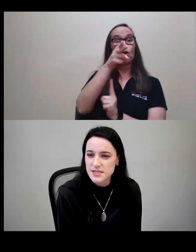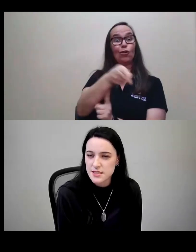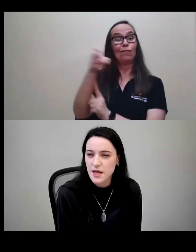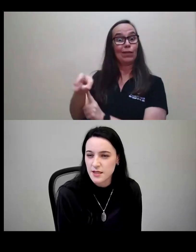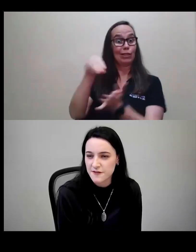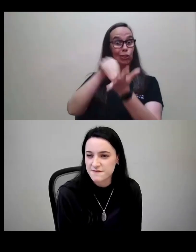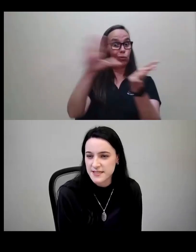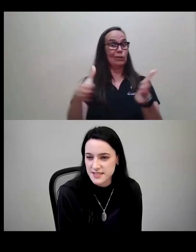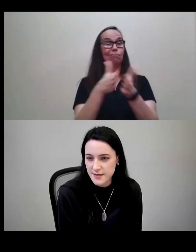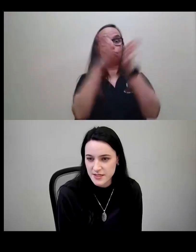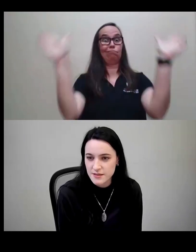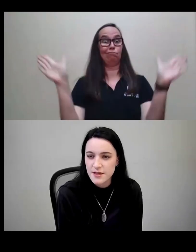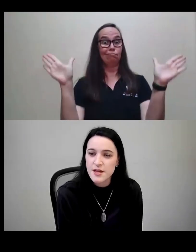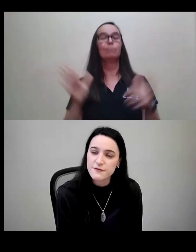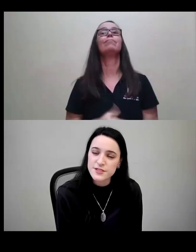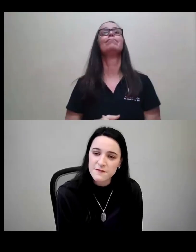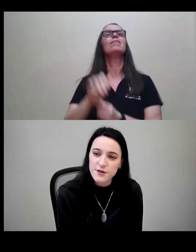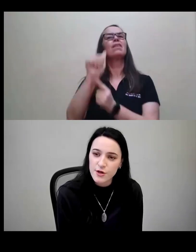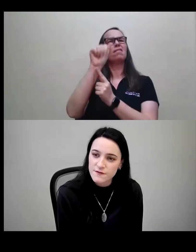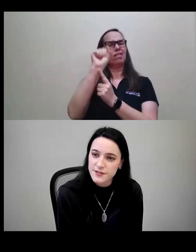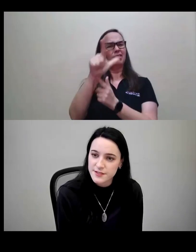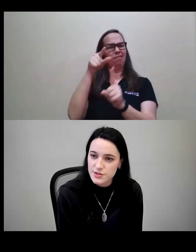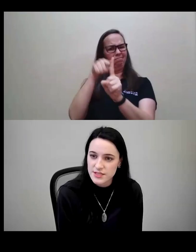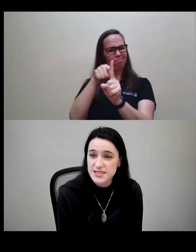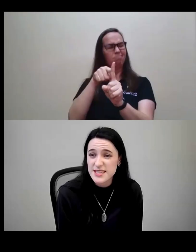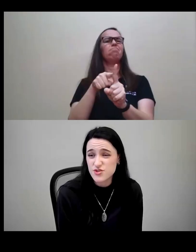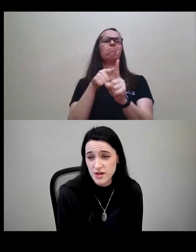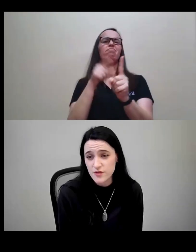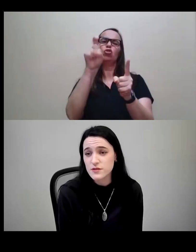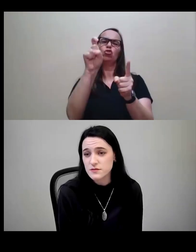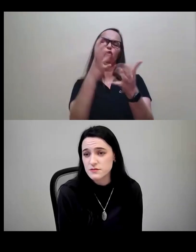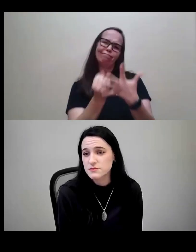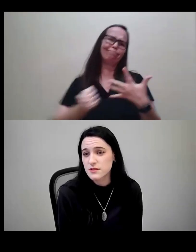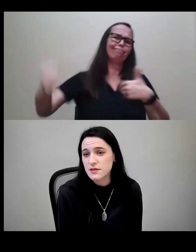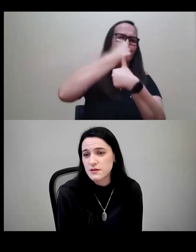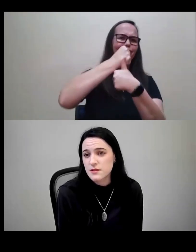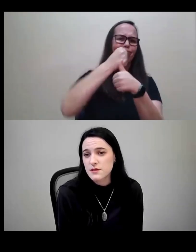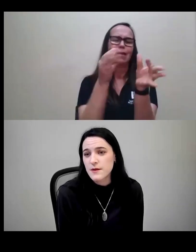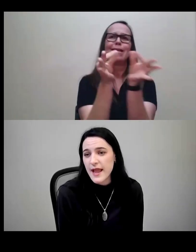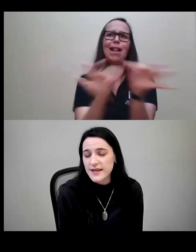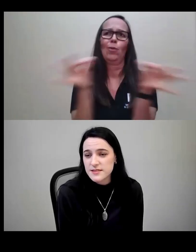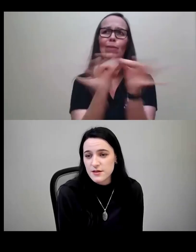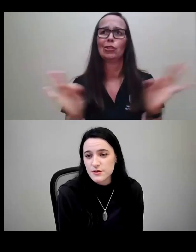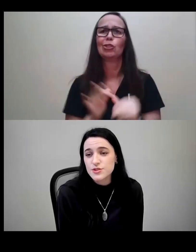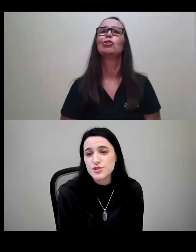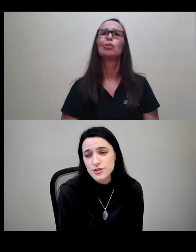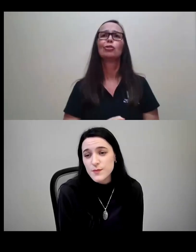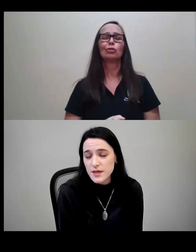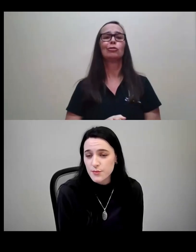And this is a clarifying statement for deaf and hard of hearing students in general. ASL should